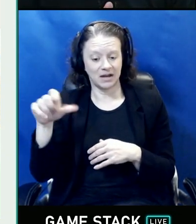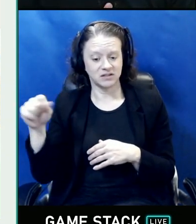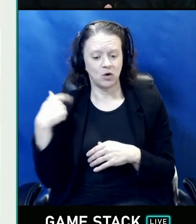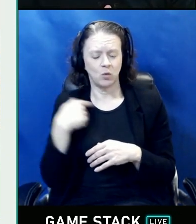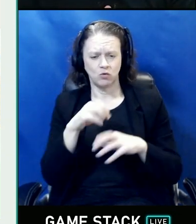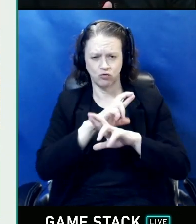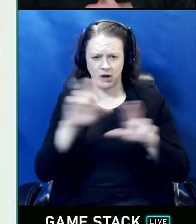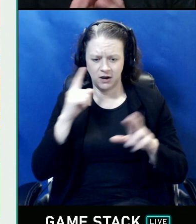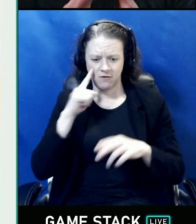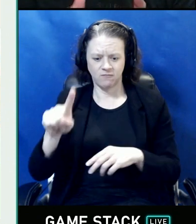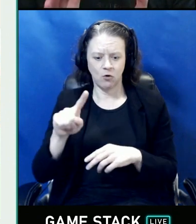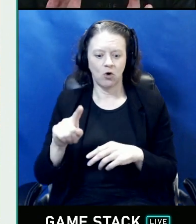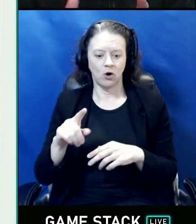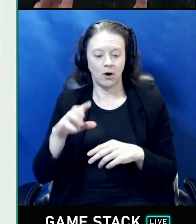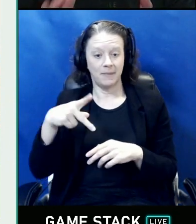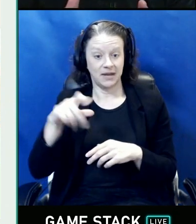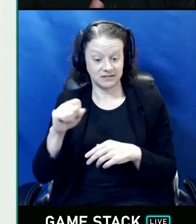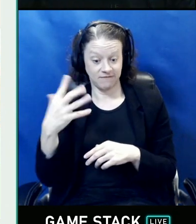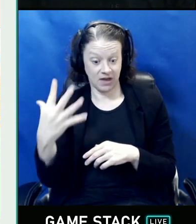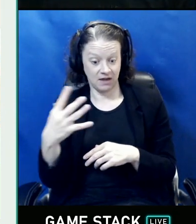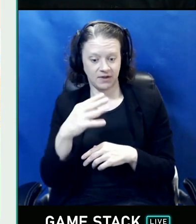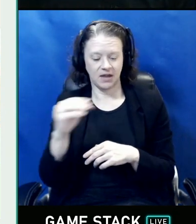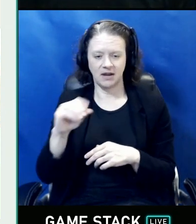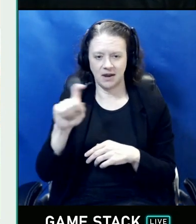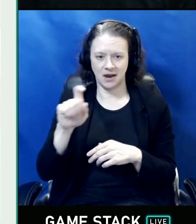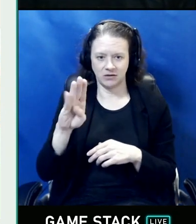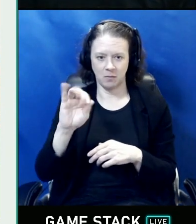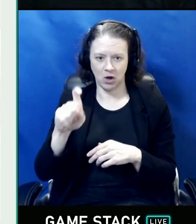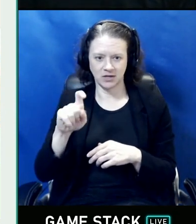But, there was one key piece of this platform puzzle missing.